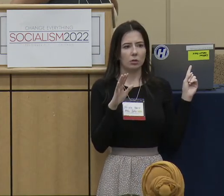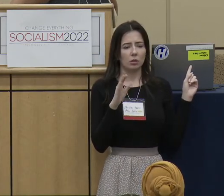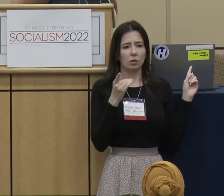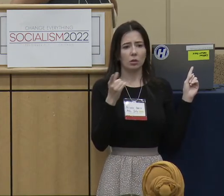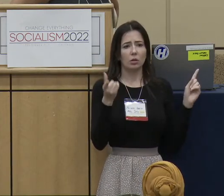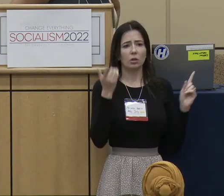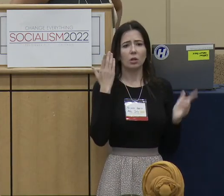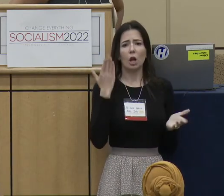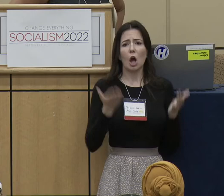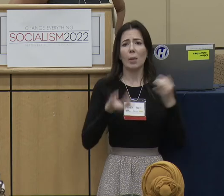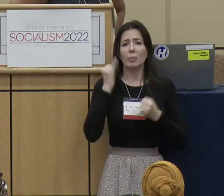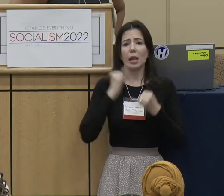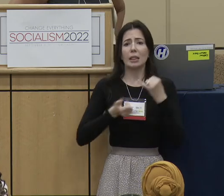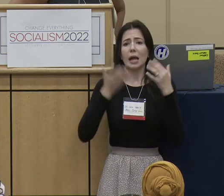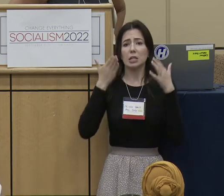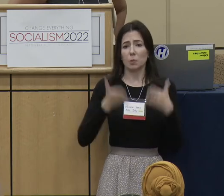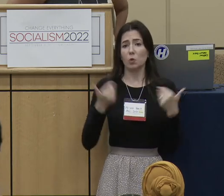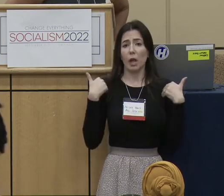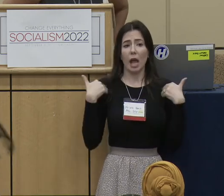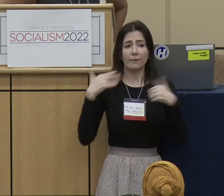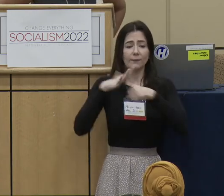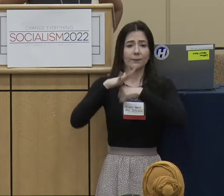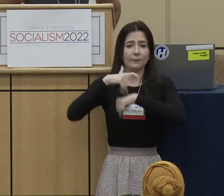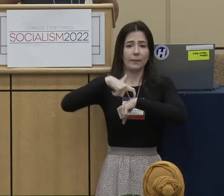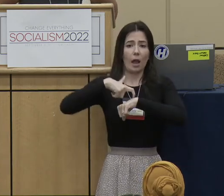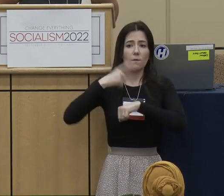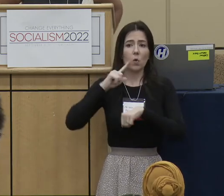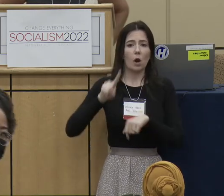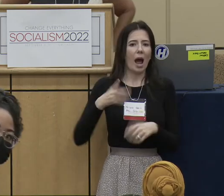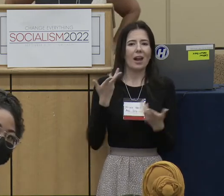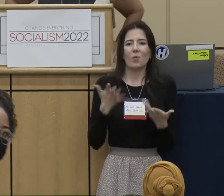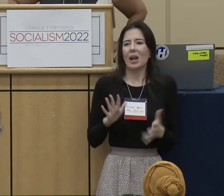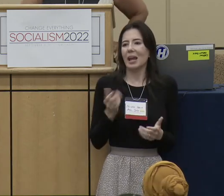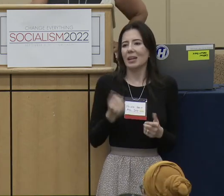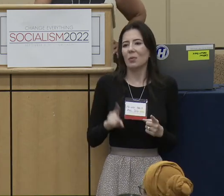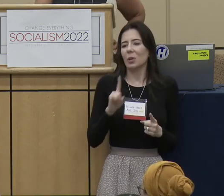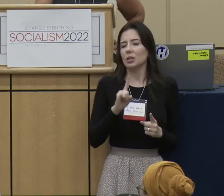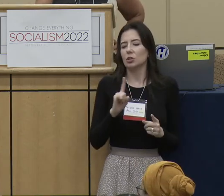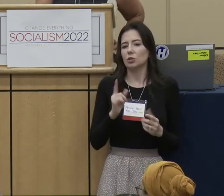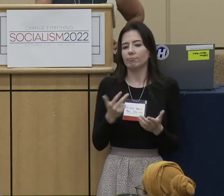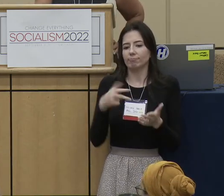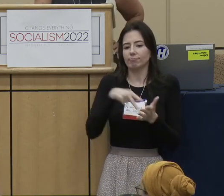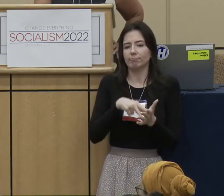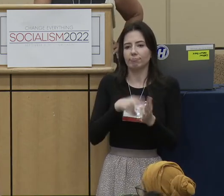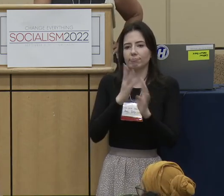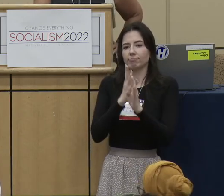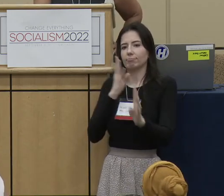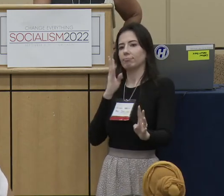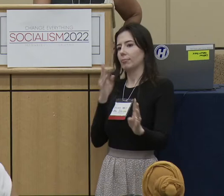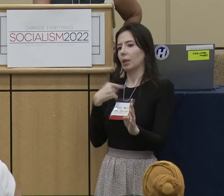≫ I just wanted to take -- I think you'll probably be the last person we have time for. So, I just didn't want anybody